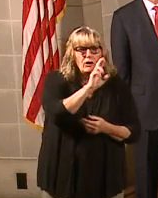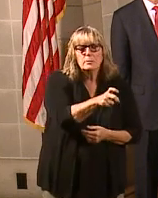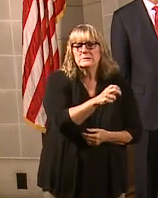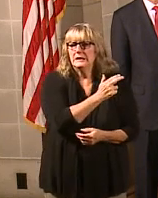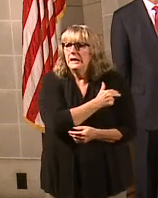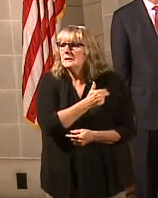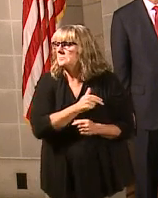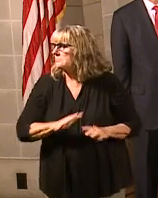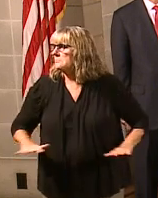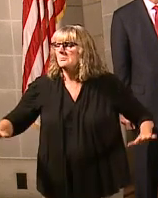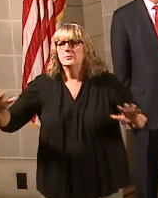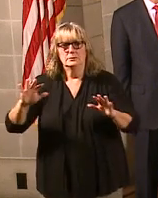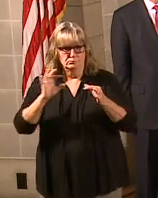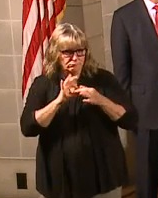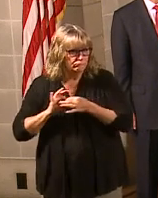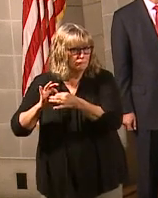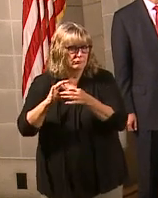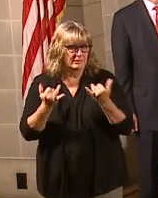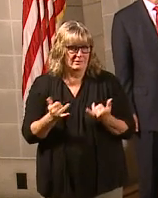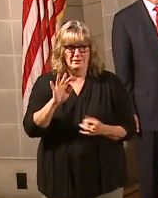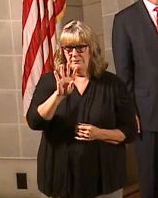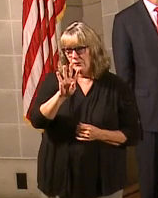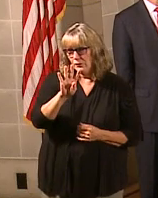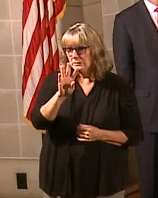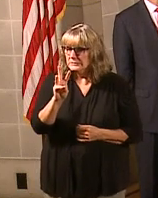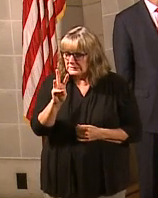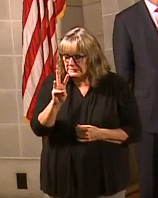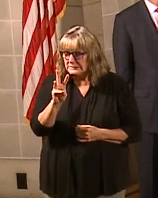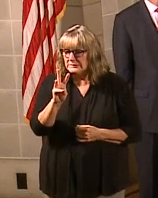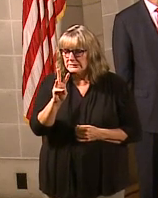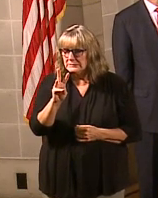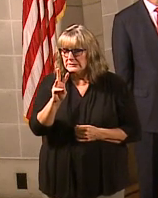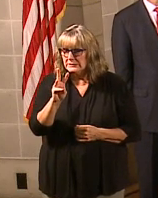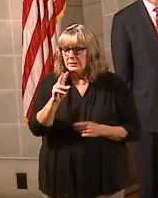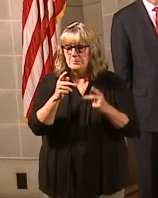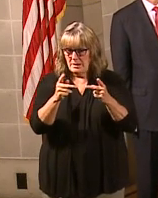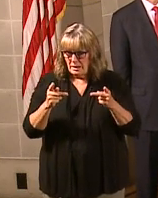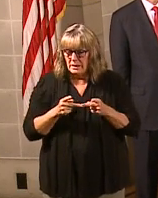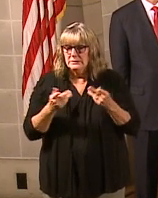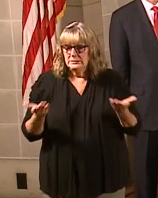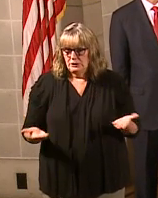WE HAD GREAT LEADERSHIP FROM OUR PARTNERS, OUR PHARMACY PARTNERS,